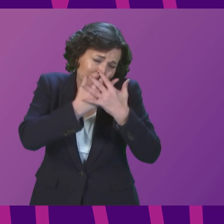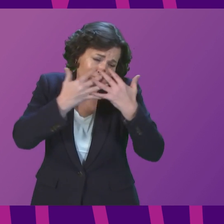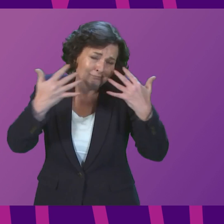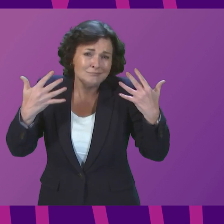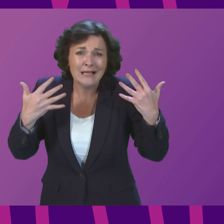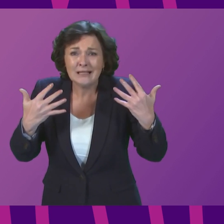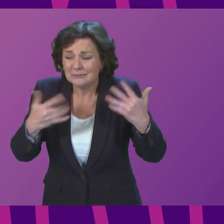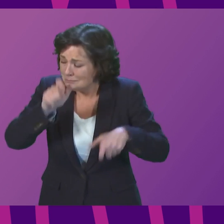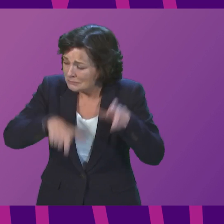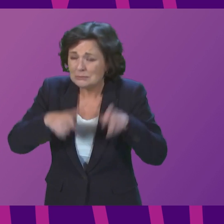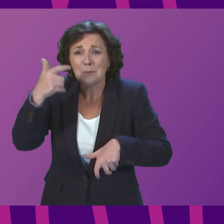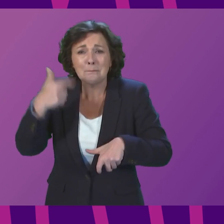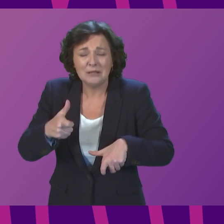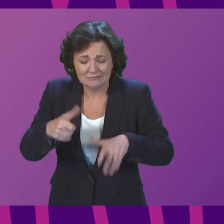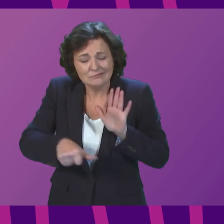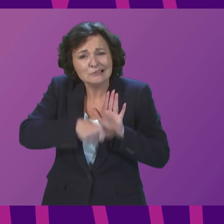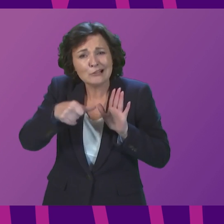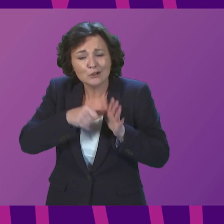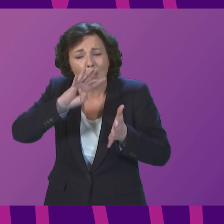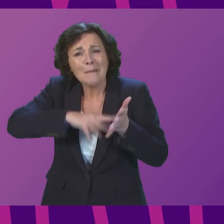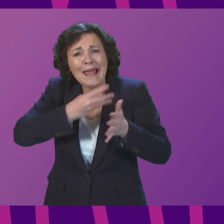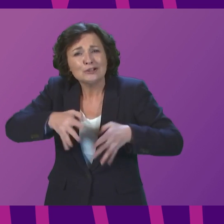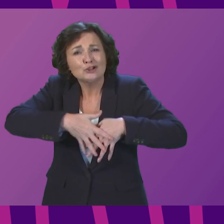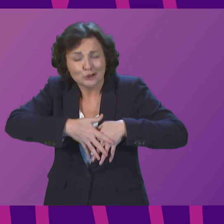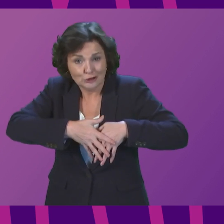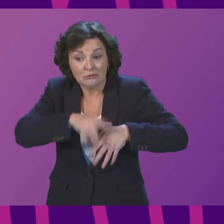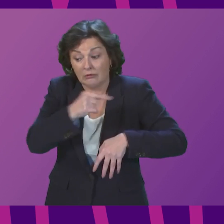transvaginal mesh implants, on 25 January, the Scottish Government signed a deal with